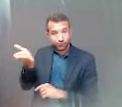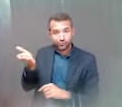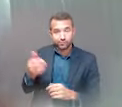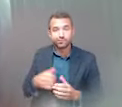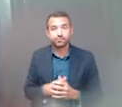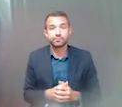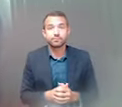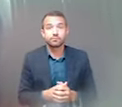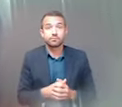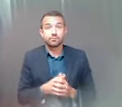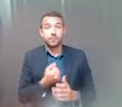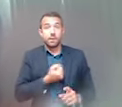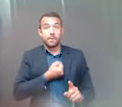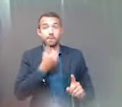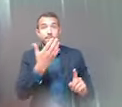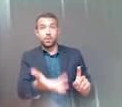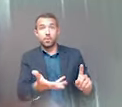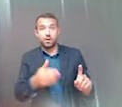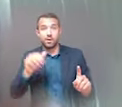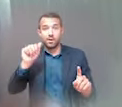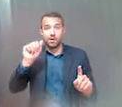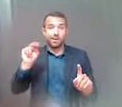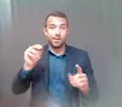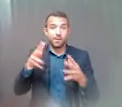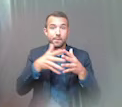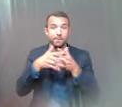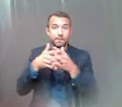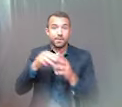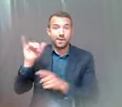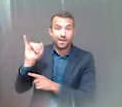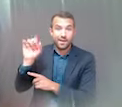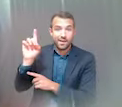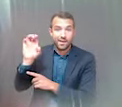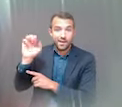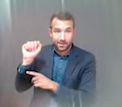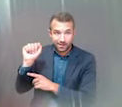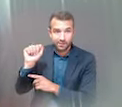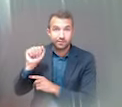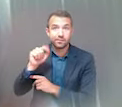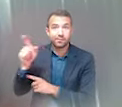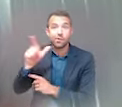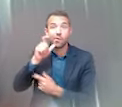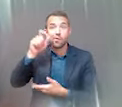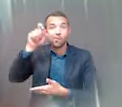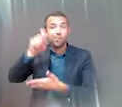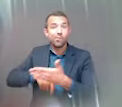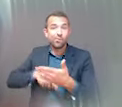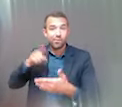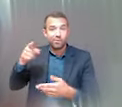We just heard the poem, An American Idea, written and performed by LeDerick Horne, who you will meet in just a few moments.